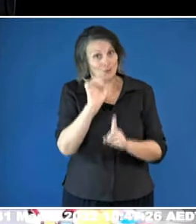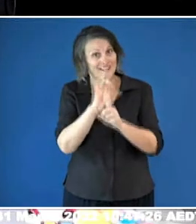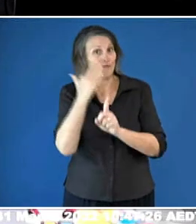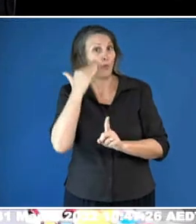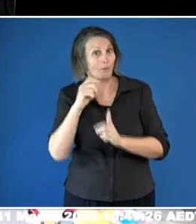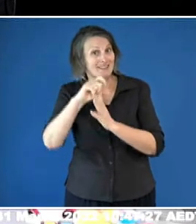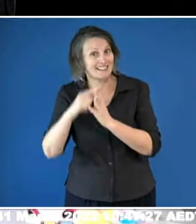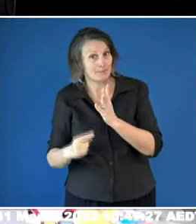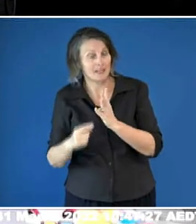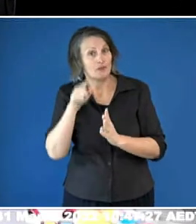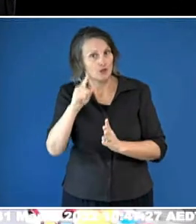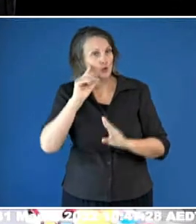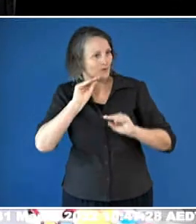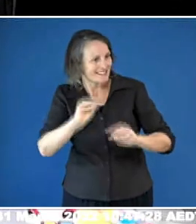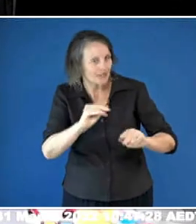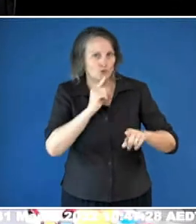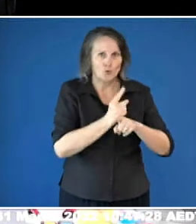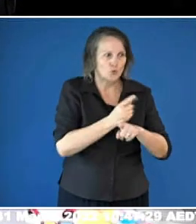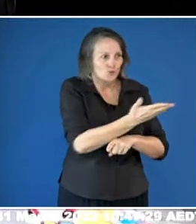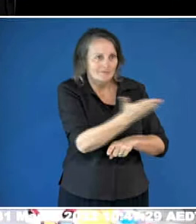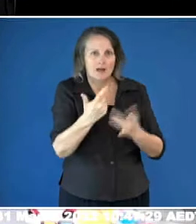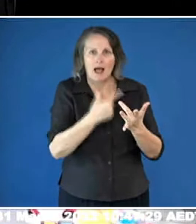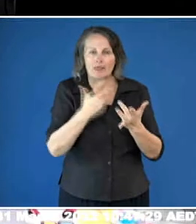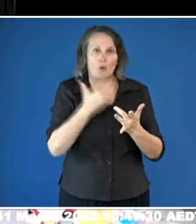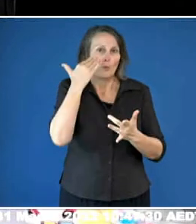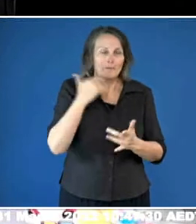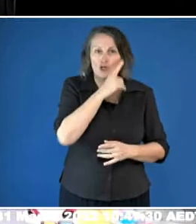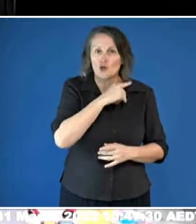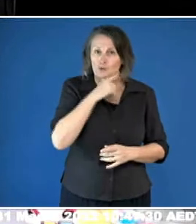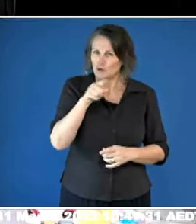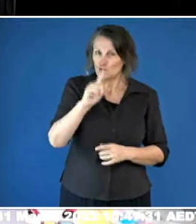that you're doing that, because it sounds like that wasn't given to you when you were